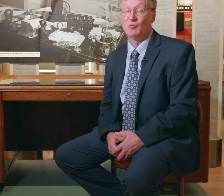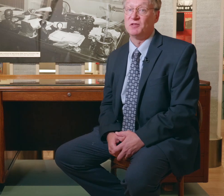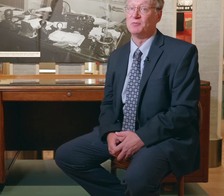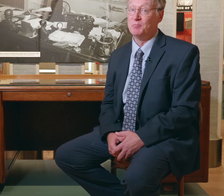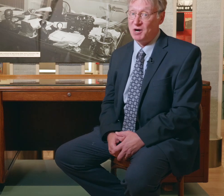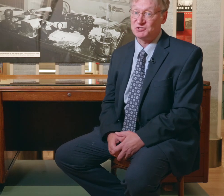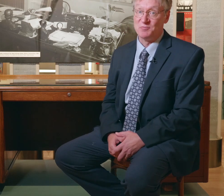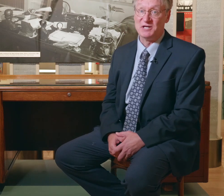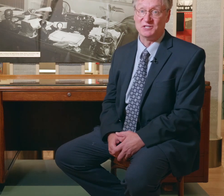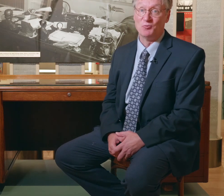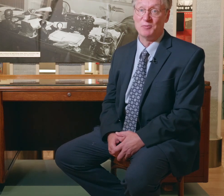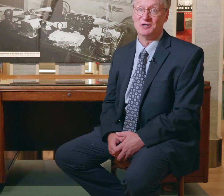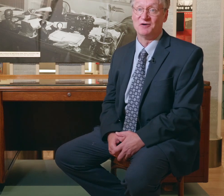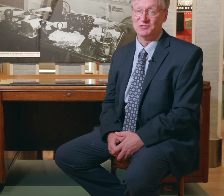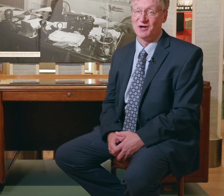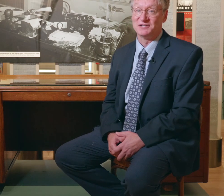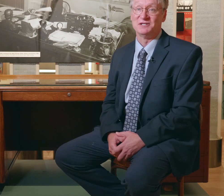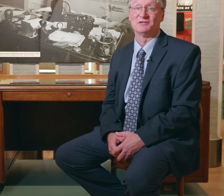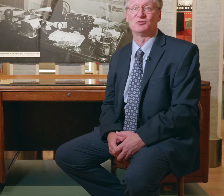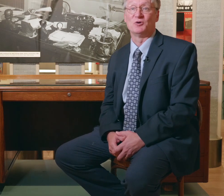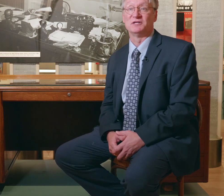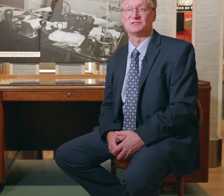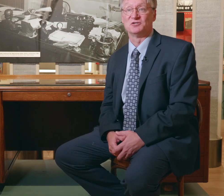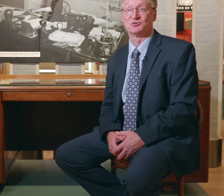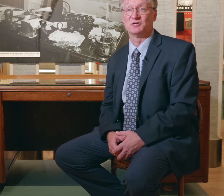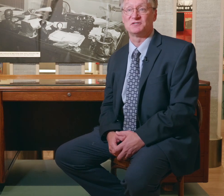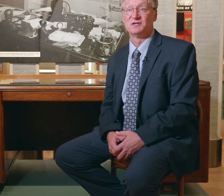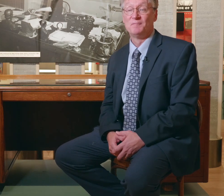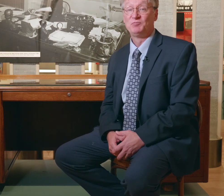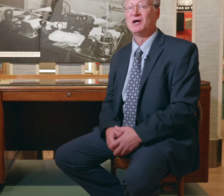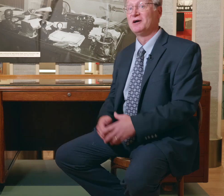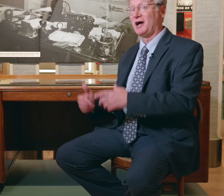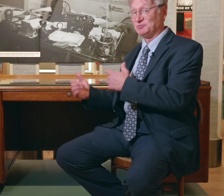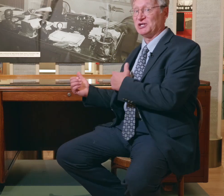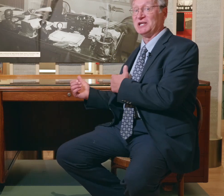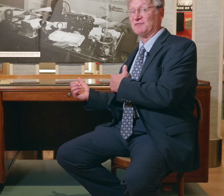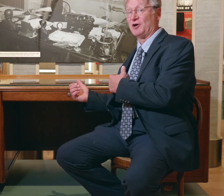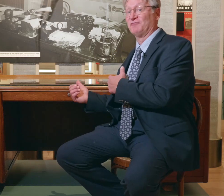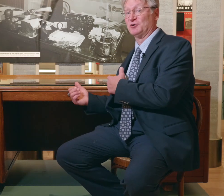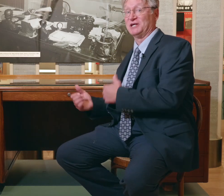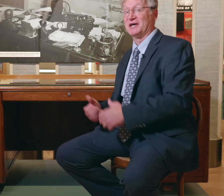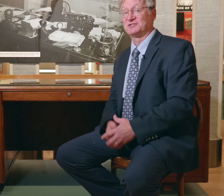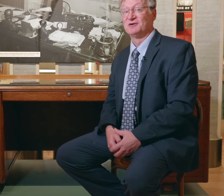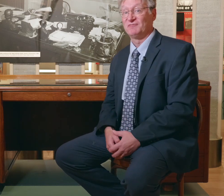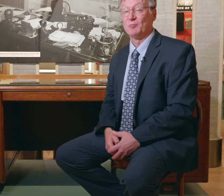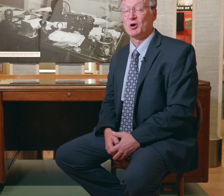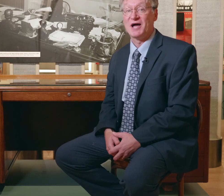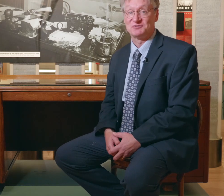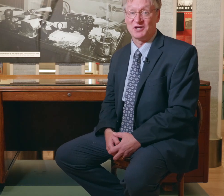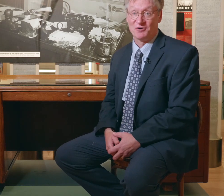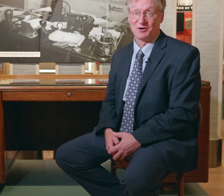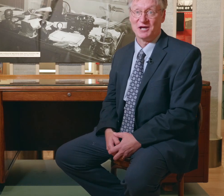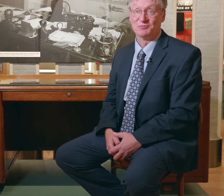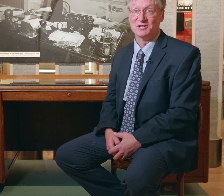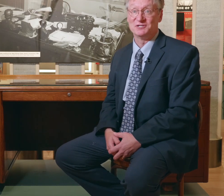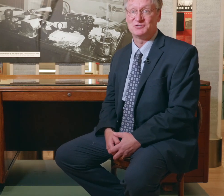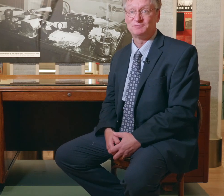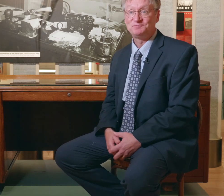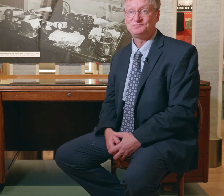of one of the most amazing women of the 19th and 20th centuries. I'm sitting in front of her desk from her house at Arcan Ridge.